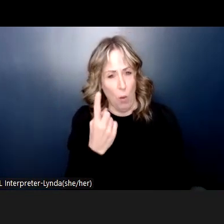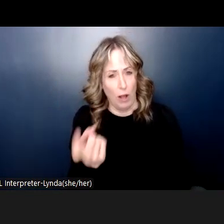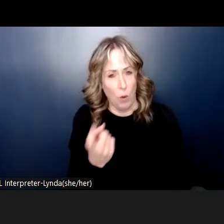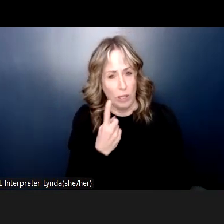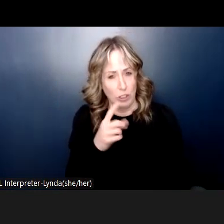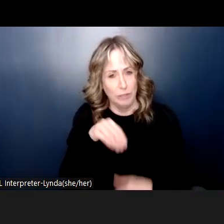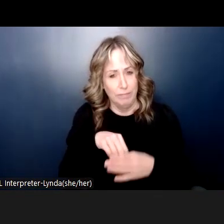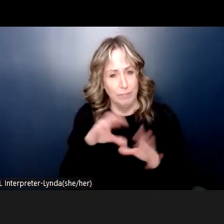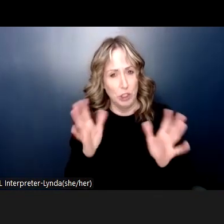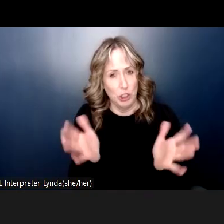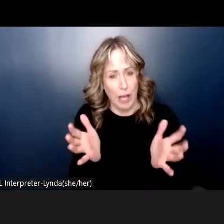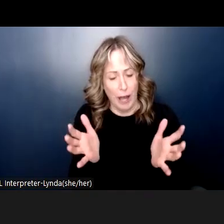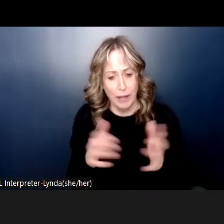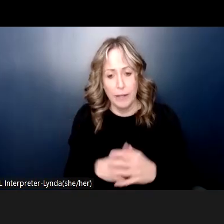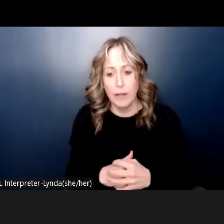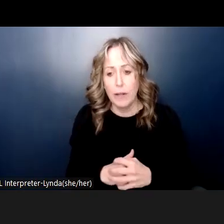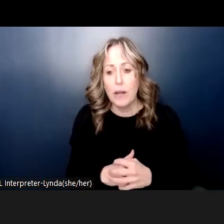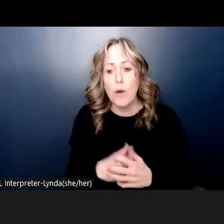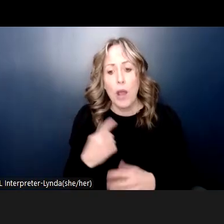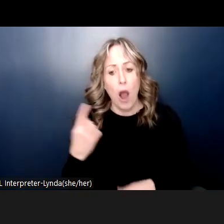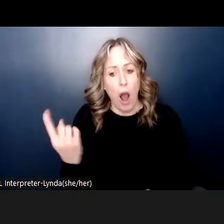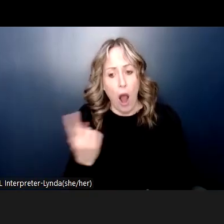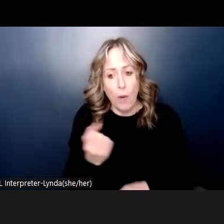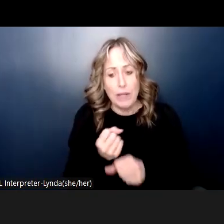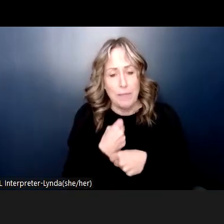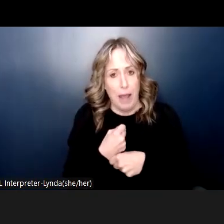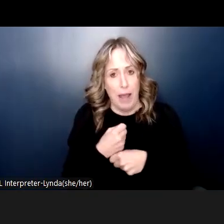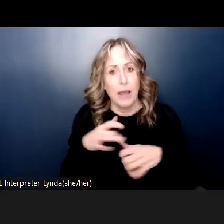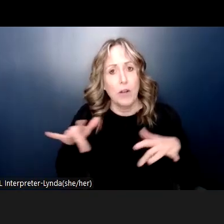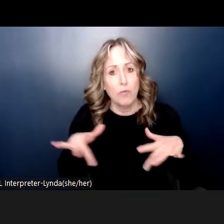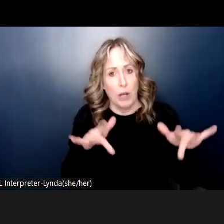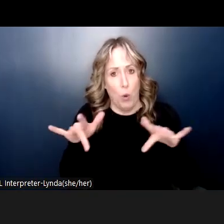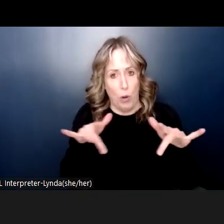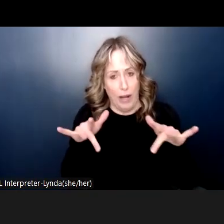we always make the recording of the video of the meeting as well as the slides.